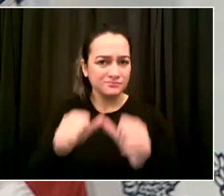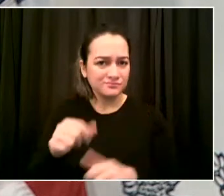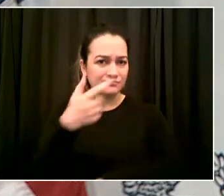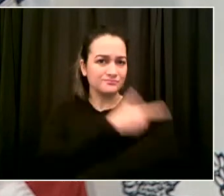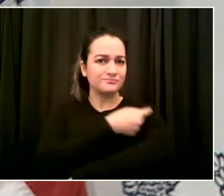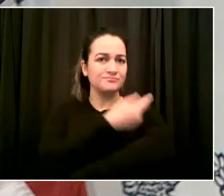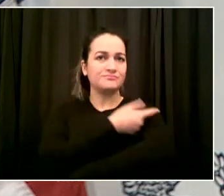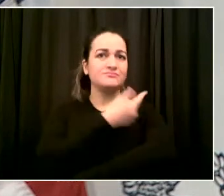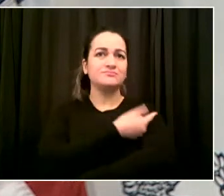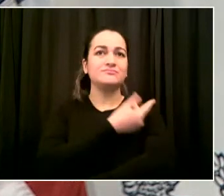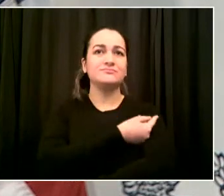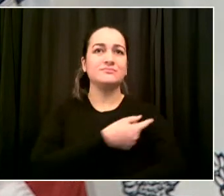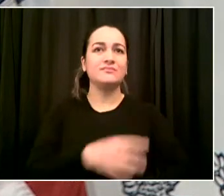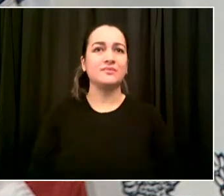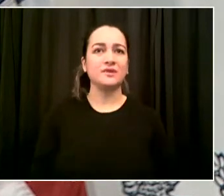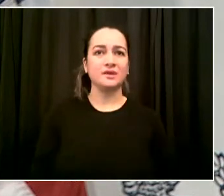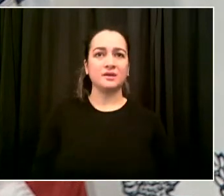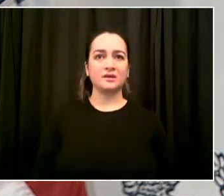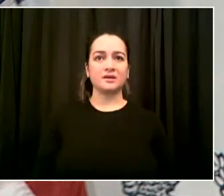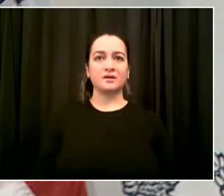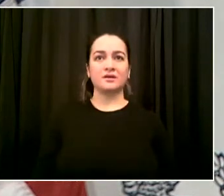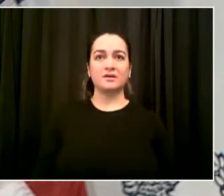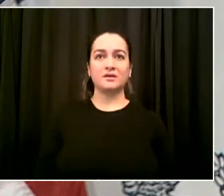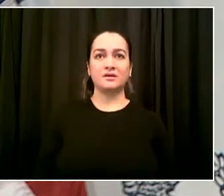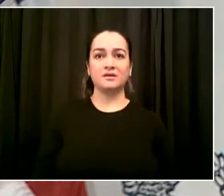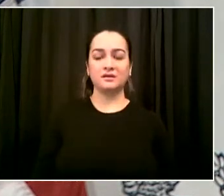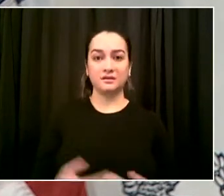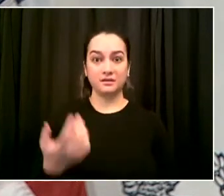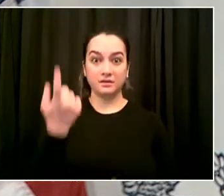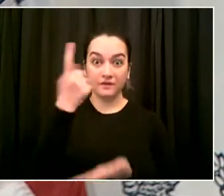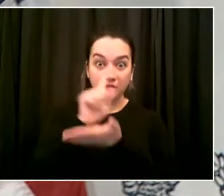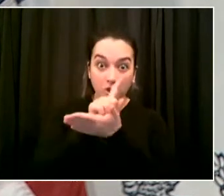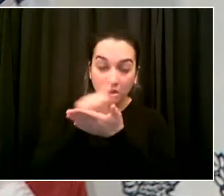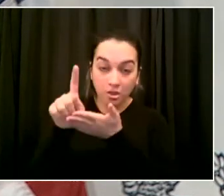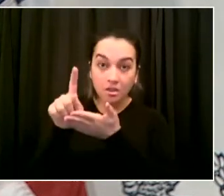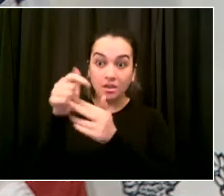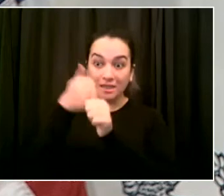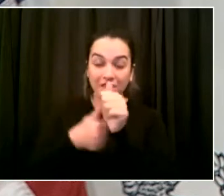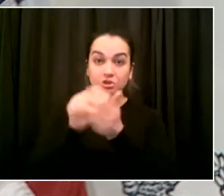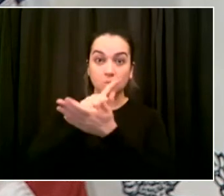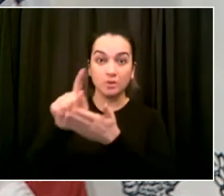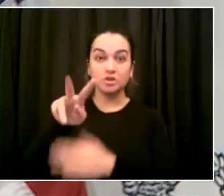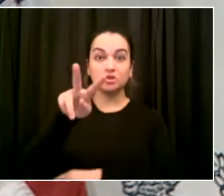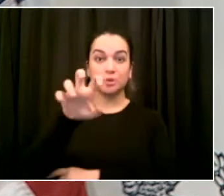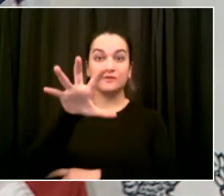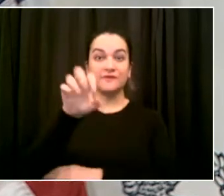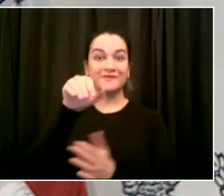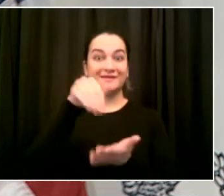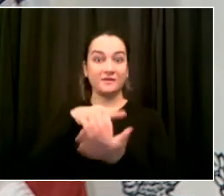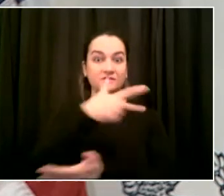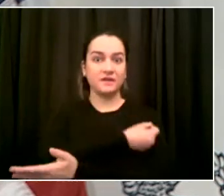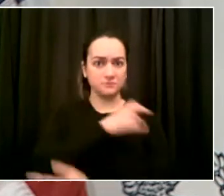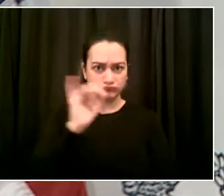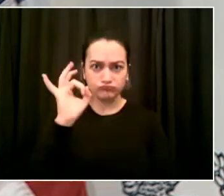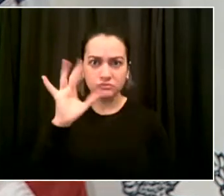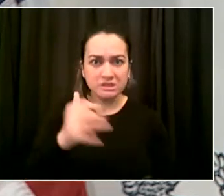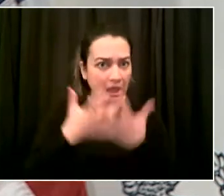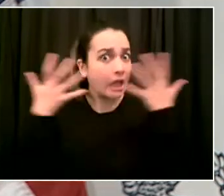A QUARTER MILLION IN A WEEK. WE PROVE TO